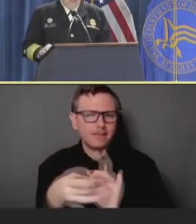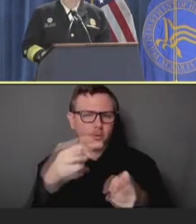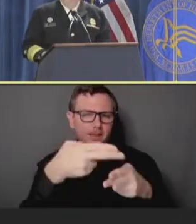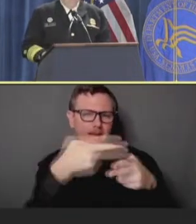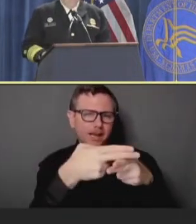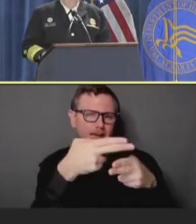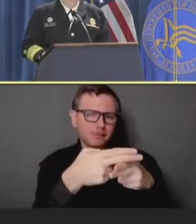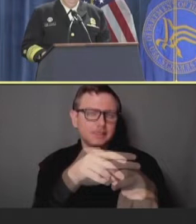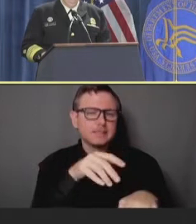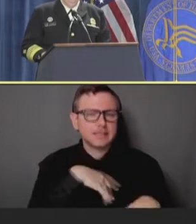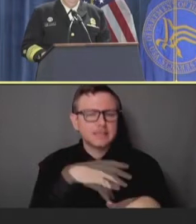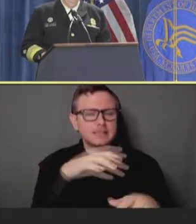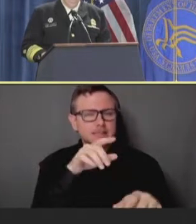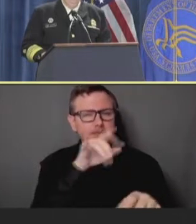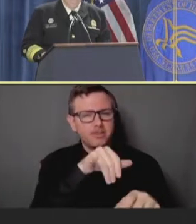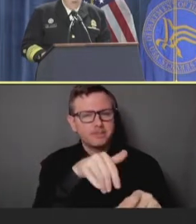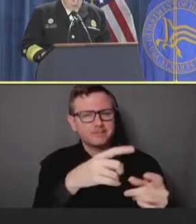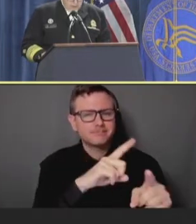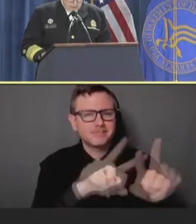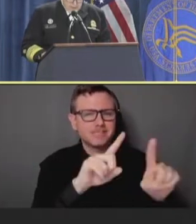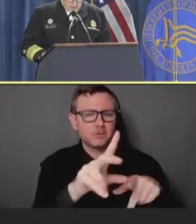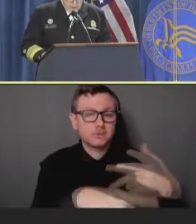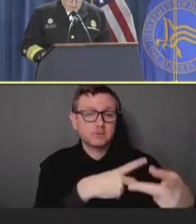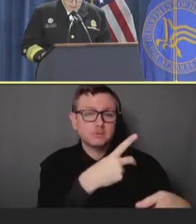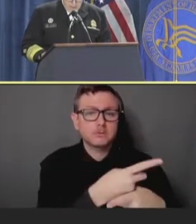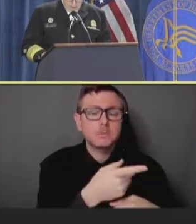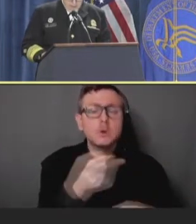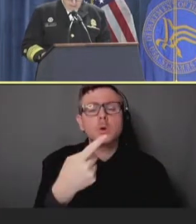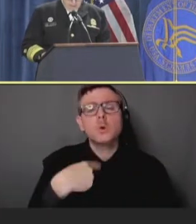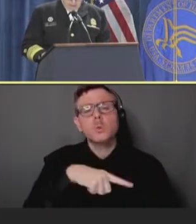disease and our ability to reduce deaths from it.